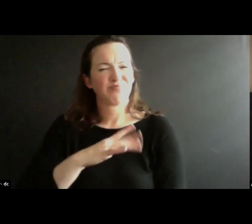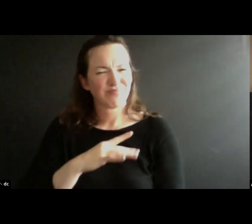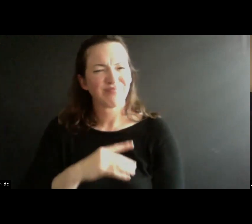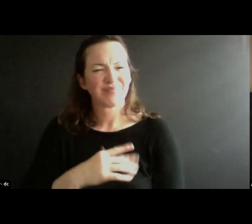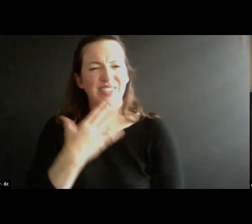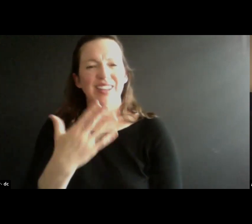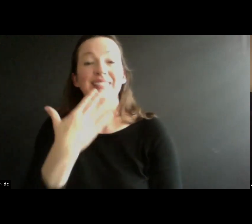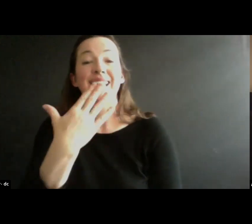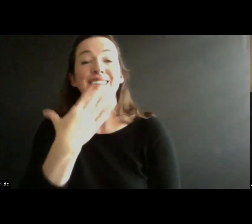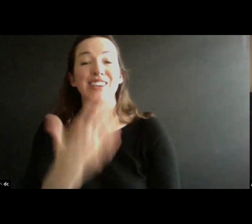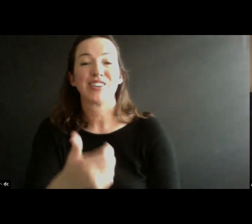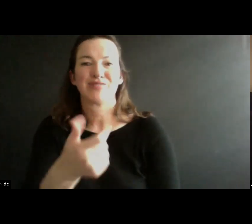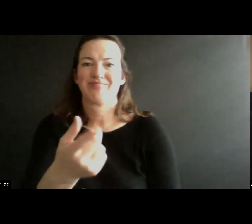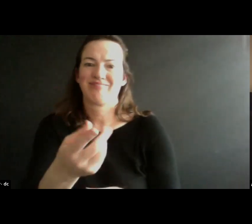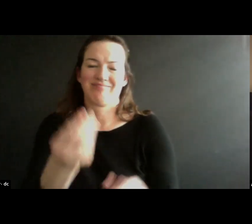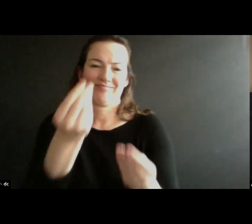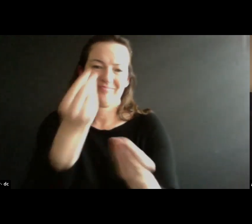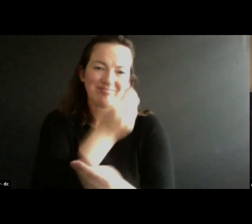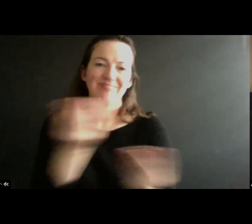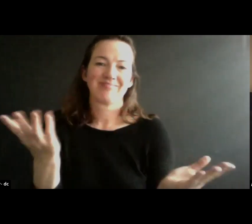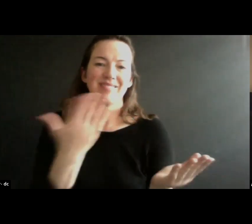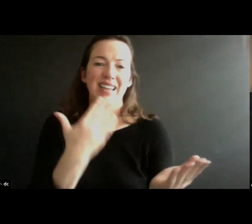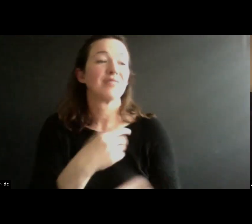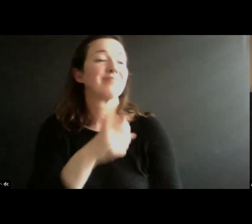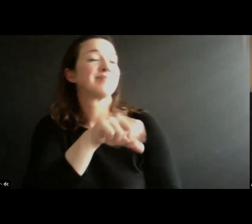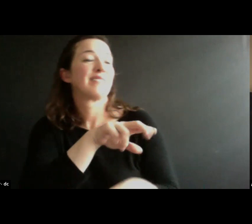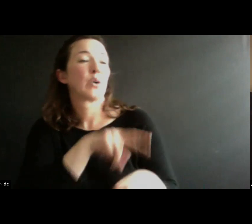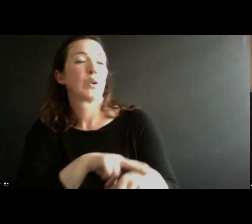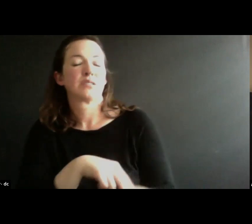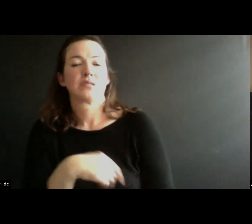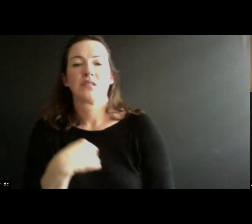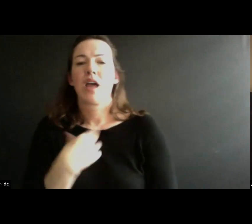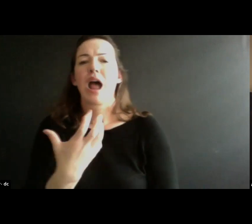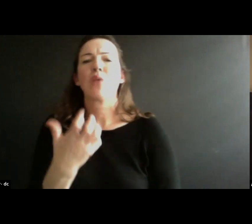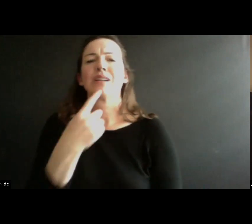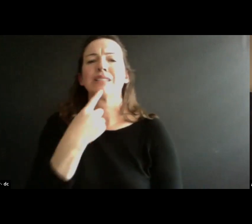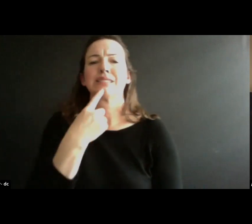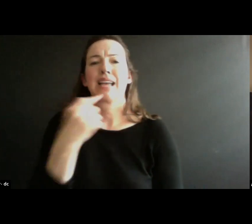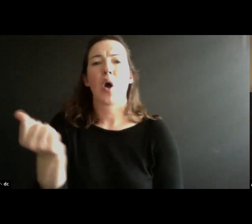So thank you so much for sharing and I just wanted to say to all of our speakers a big